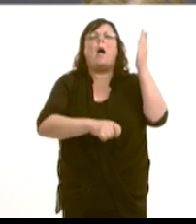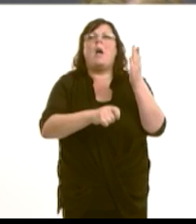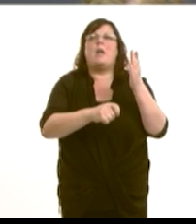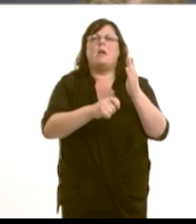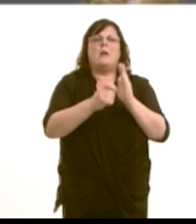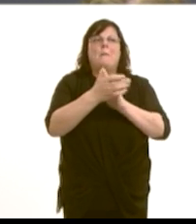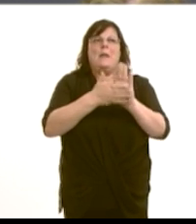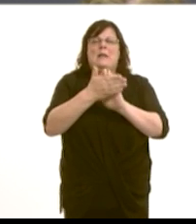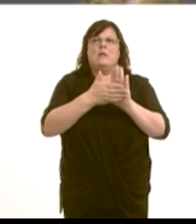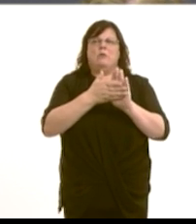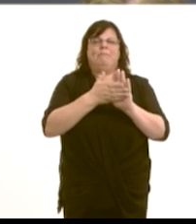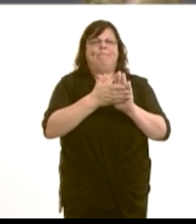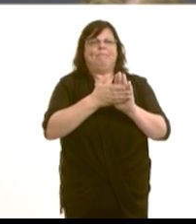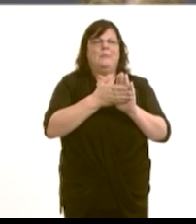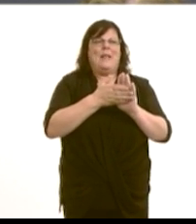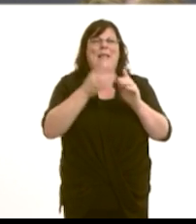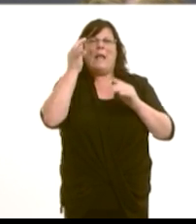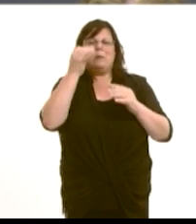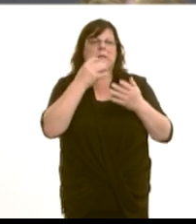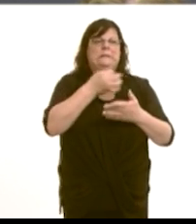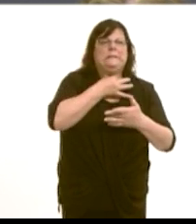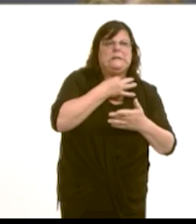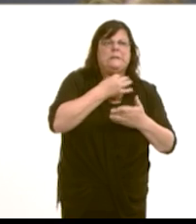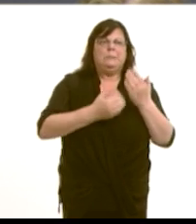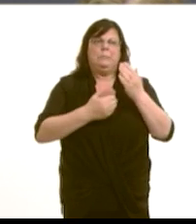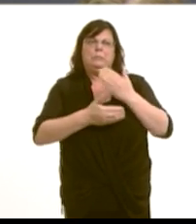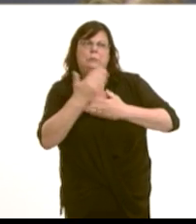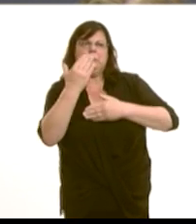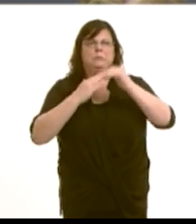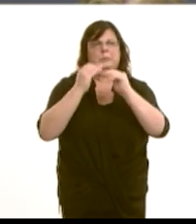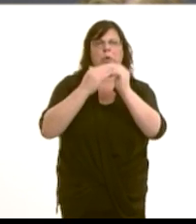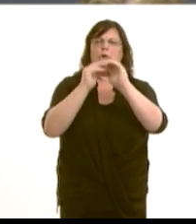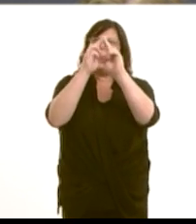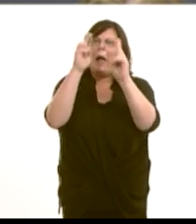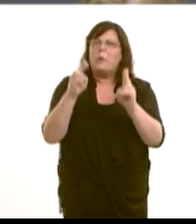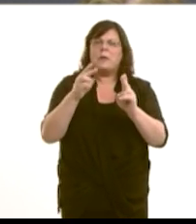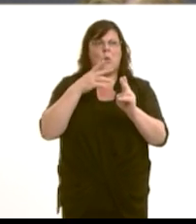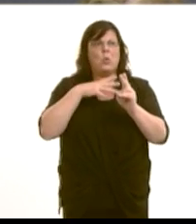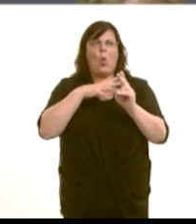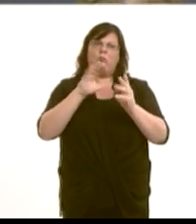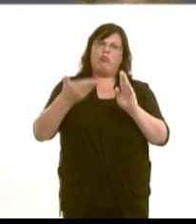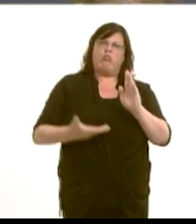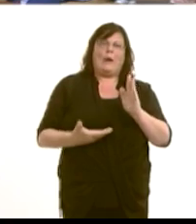Can some of the funding currently given to housing associations to build new properties be given to councils to support council house building?